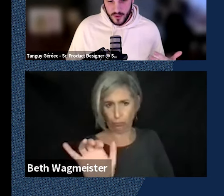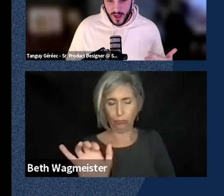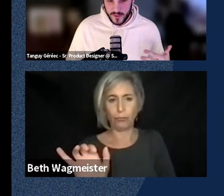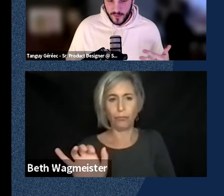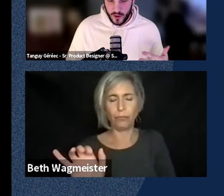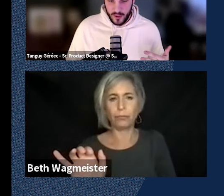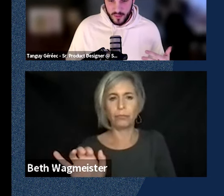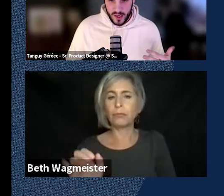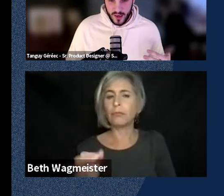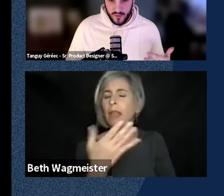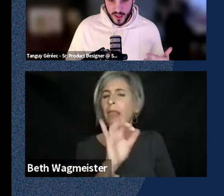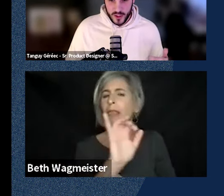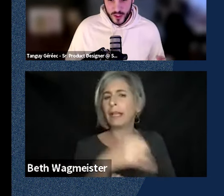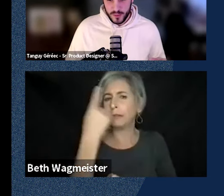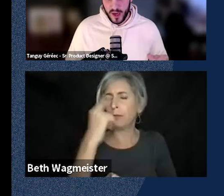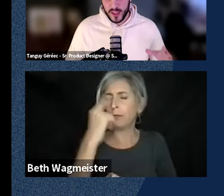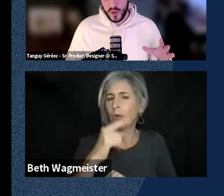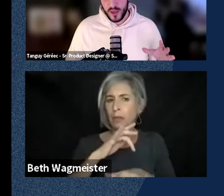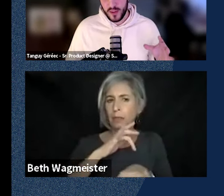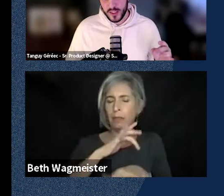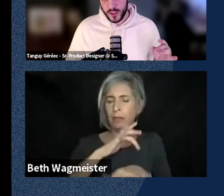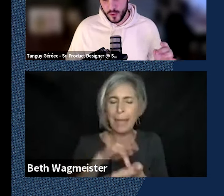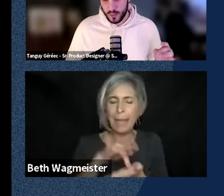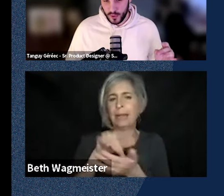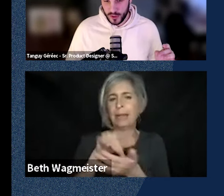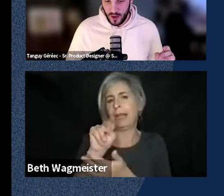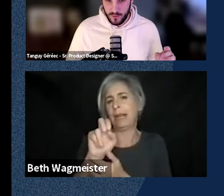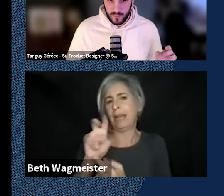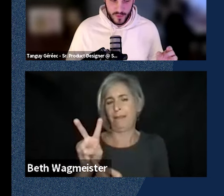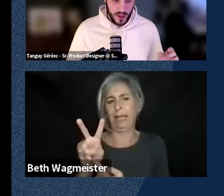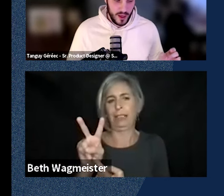So that's for the main navigation just by doing this to small stuff.